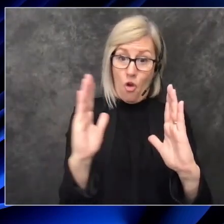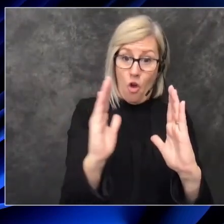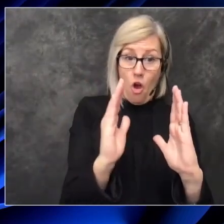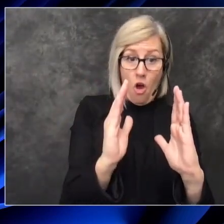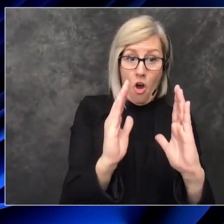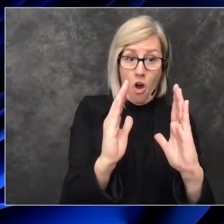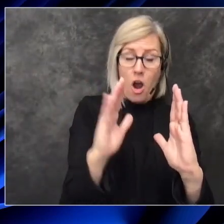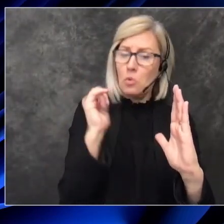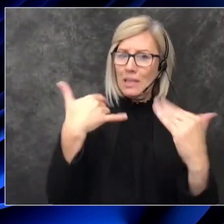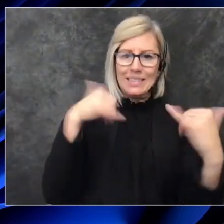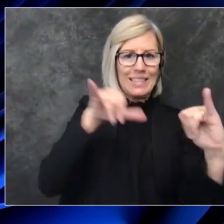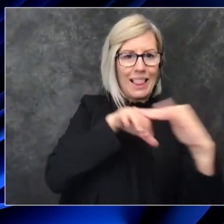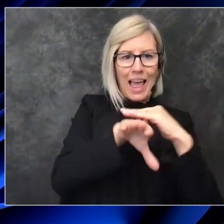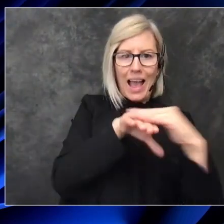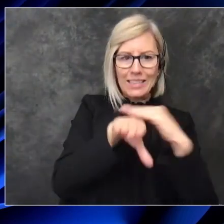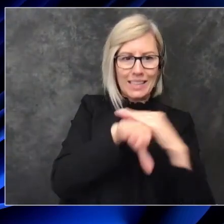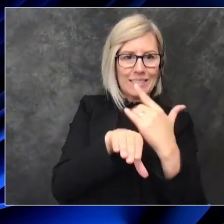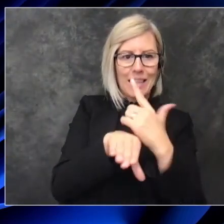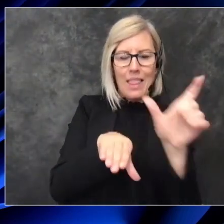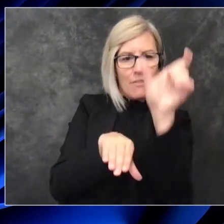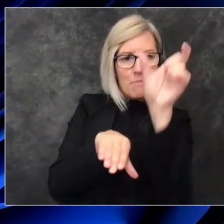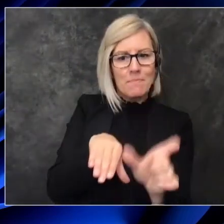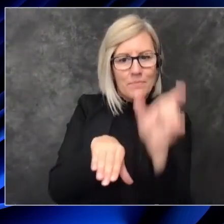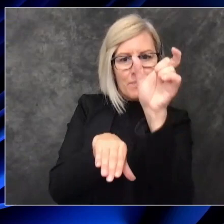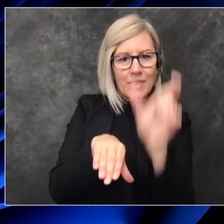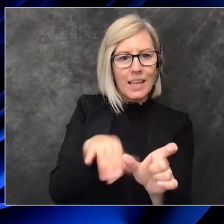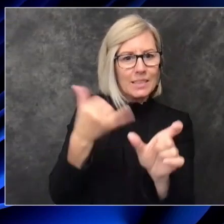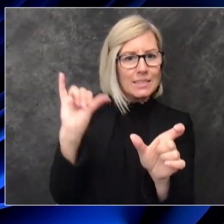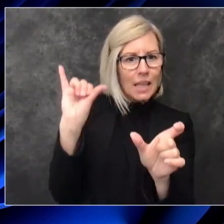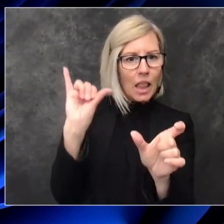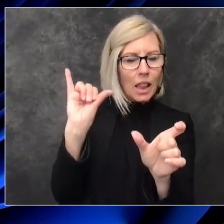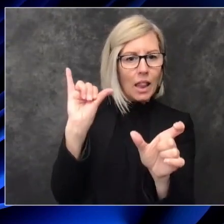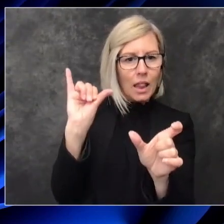what's called the left pane or the left panel on this particular thing.